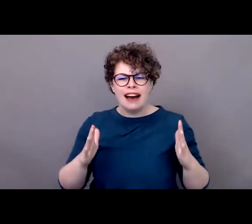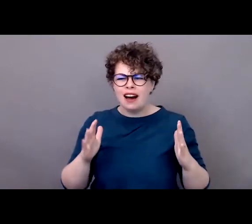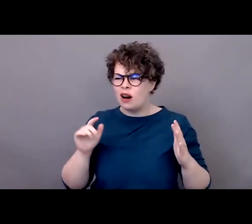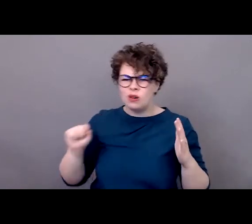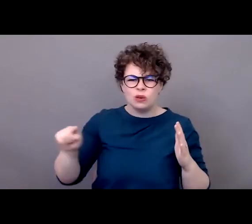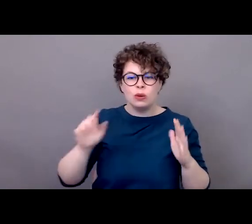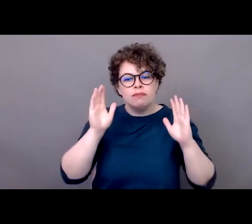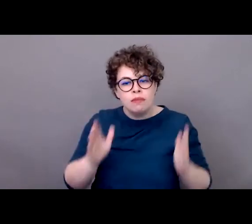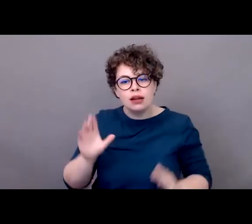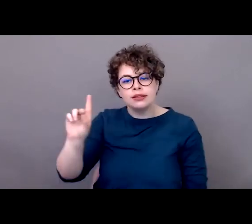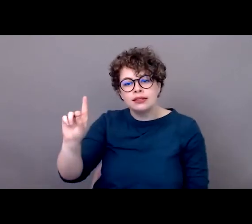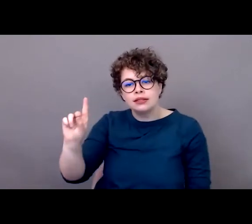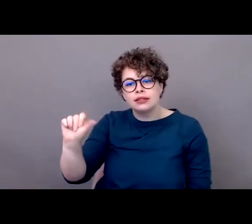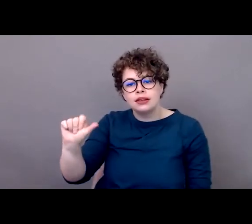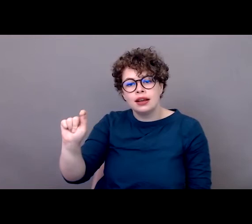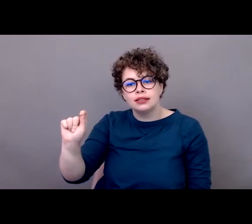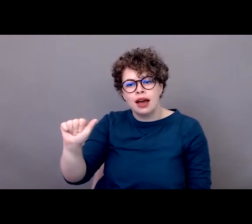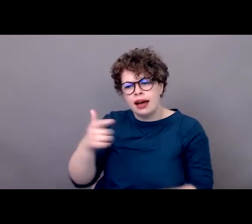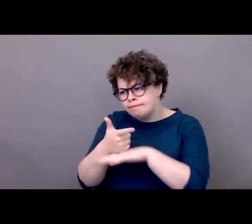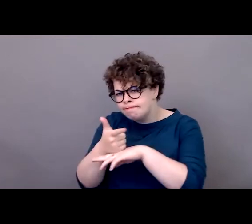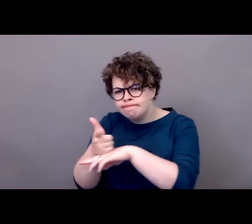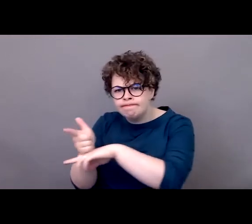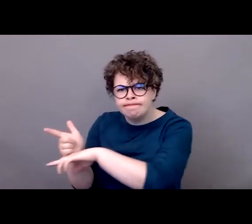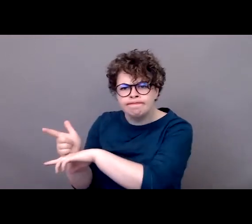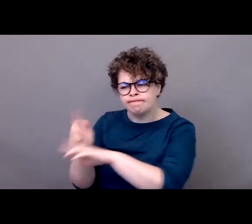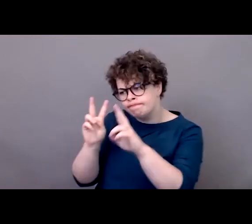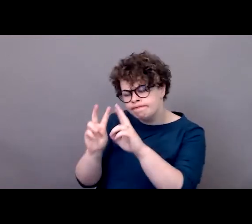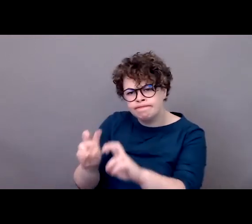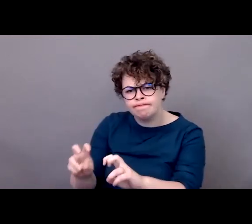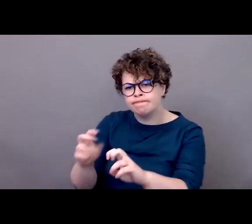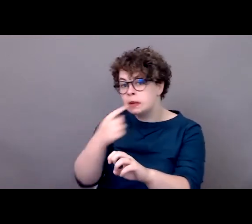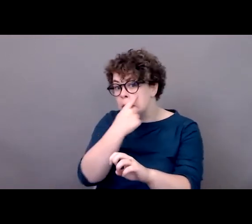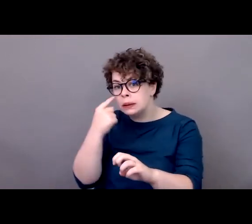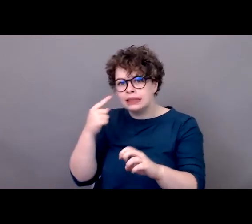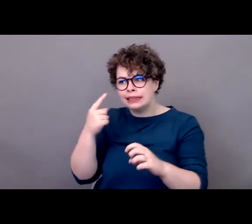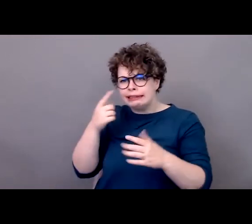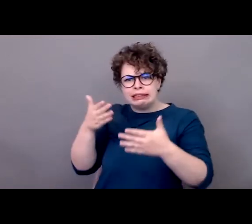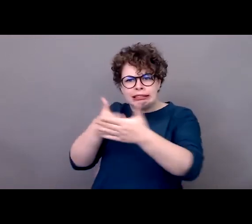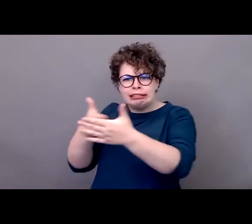know what the important issues are that need to be tackled. We need data to implement. We need